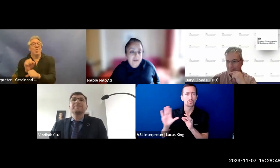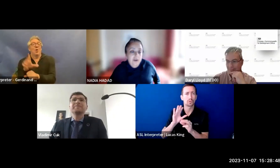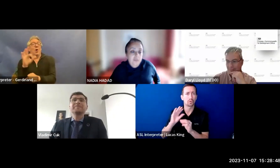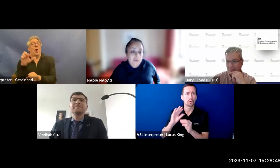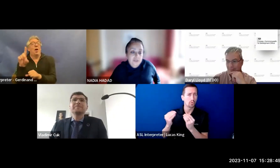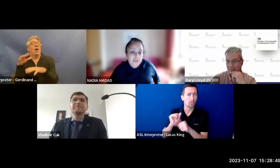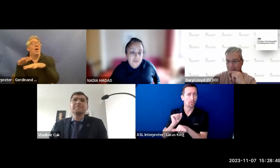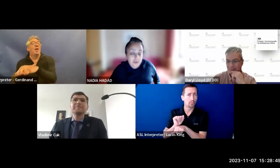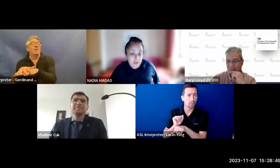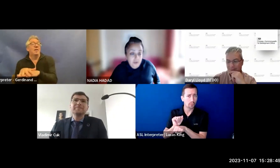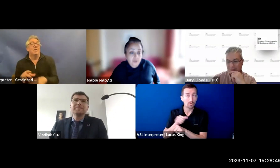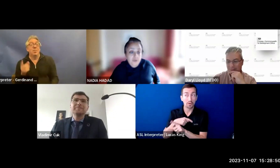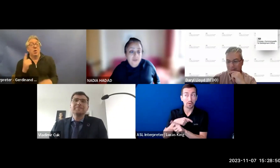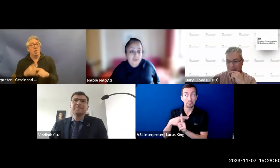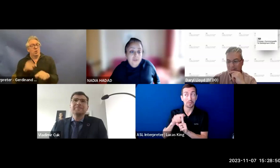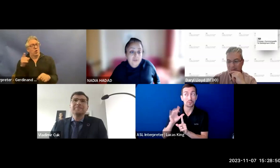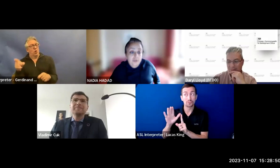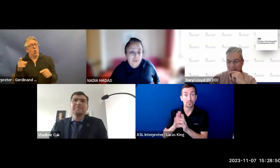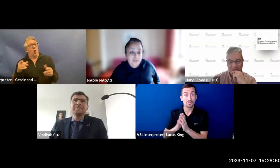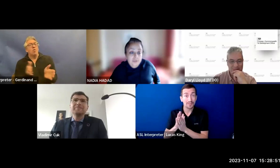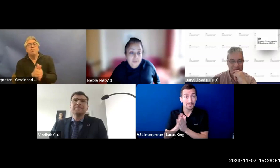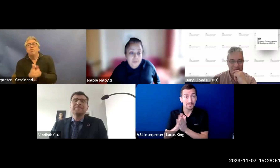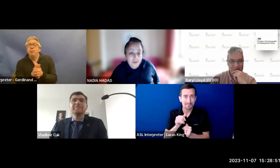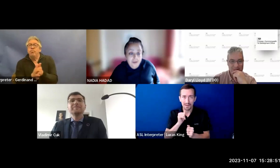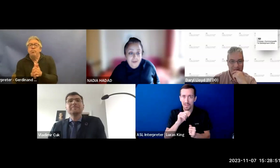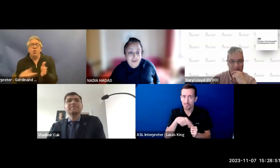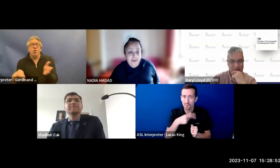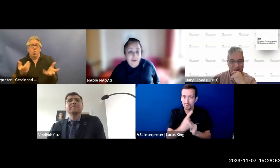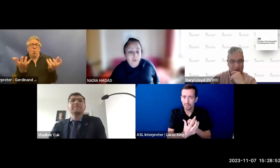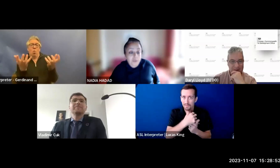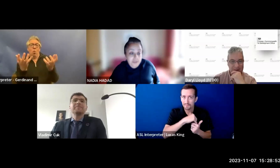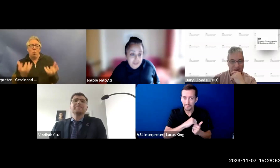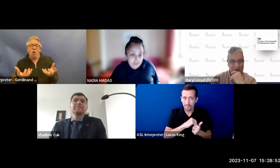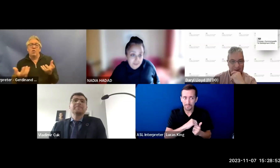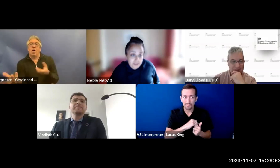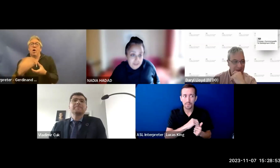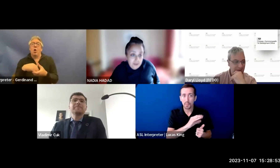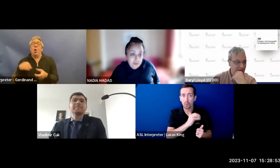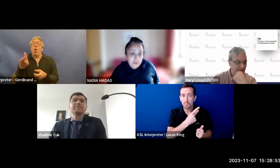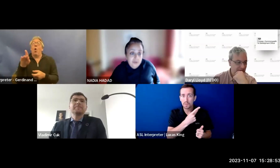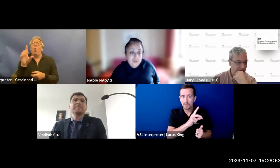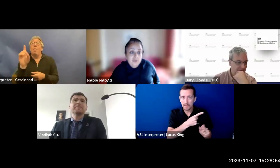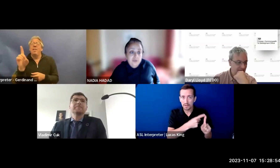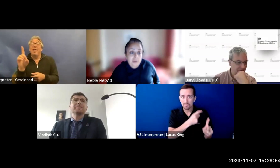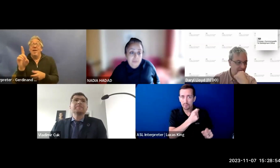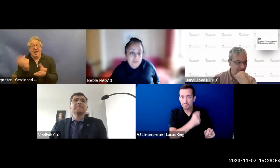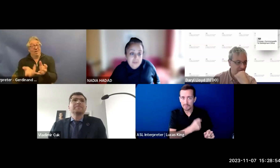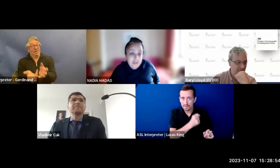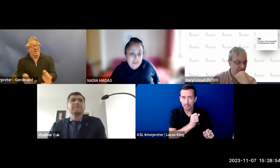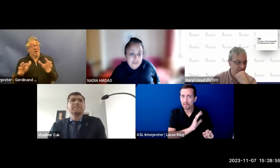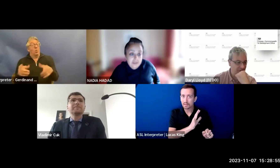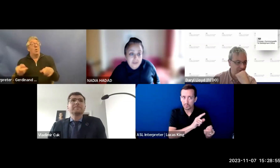and the ambition to not only involve the OPDs from the south or the Member States,